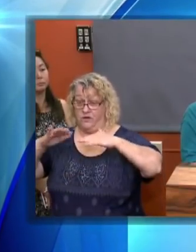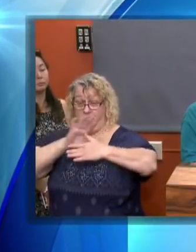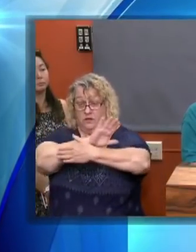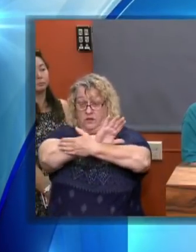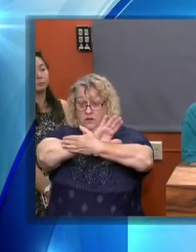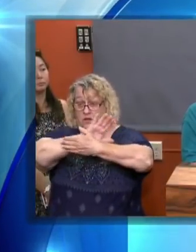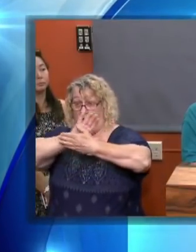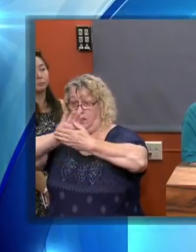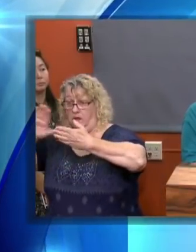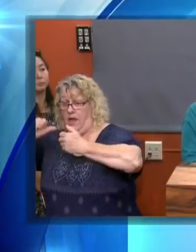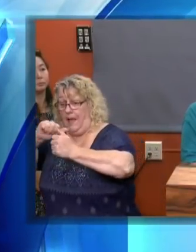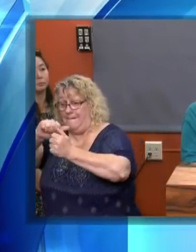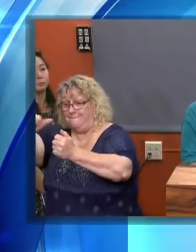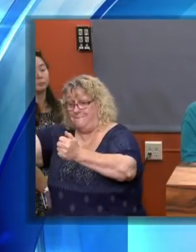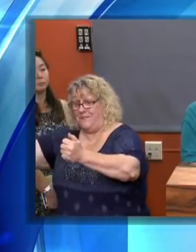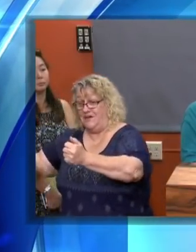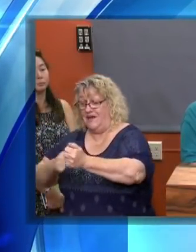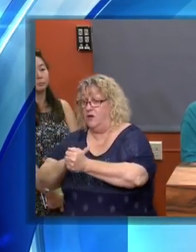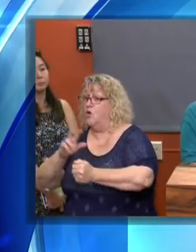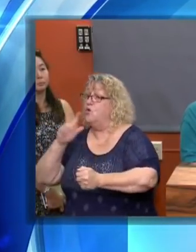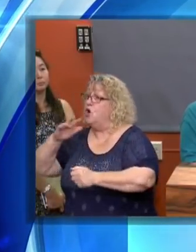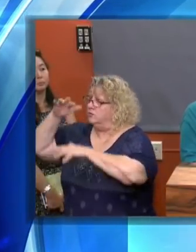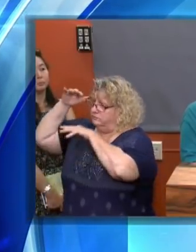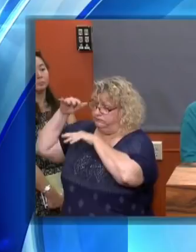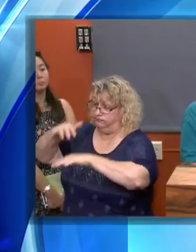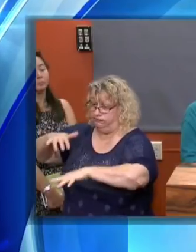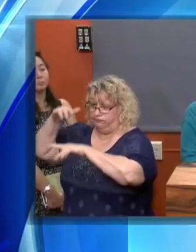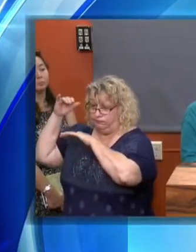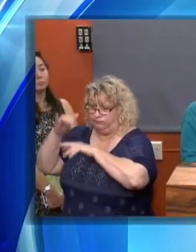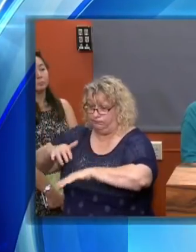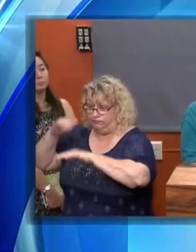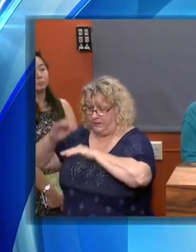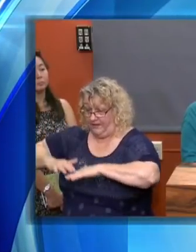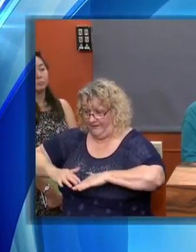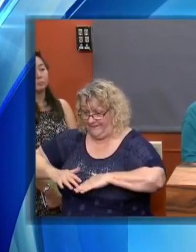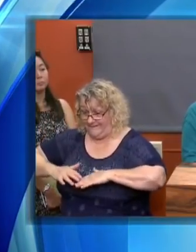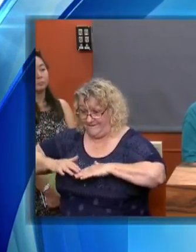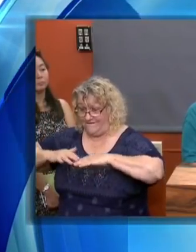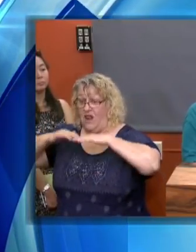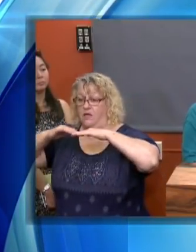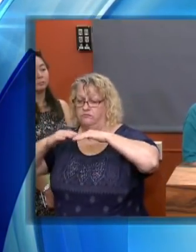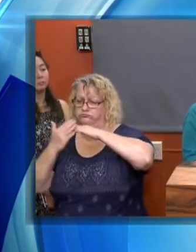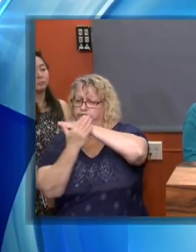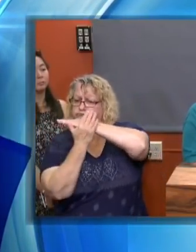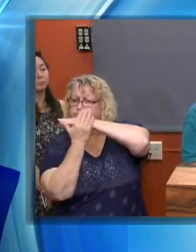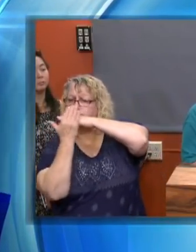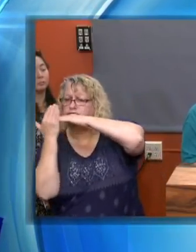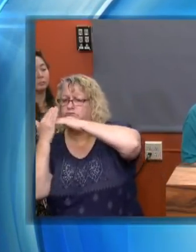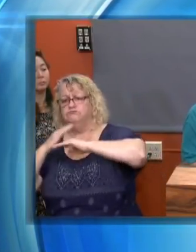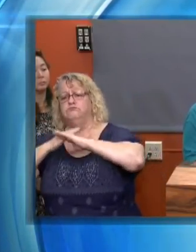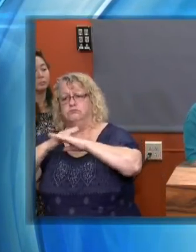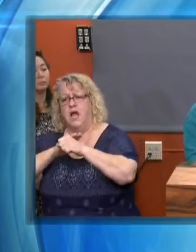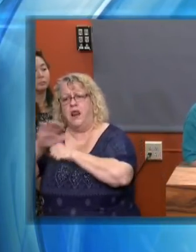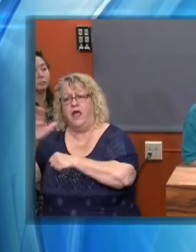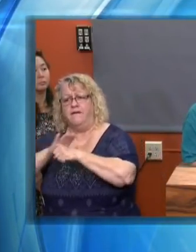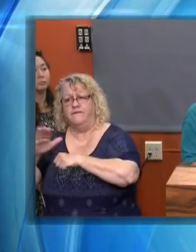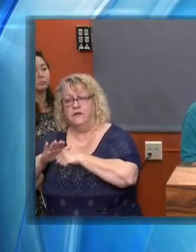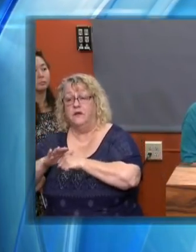REMEMBER THE WATER LEVEL IN THE RESERVOIR BEHIND THE RESERVOIR HAD NOT EVEN REACHED